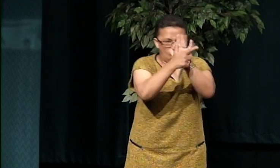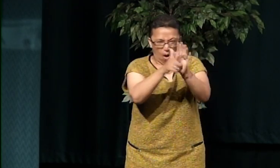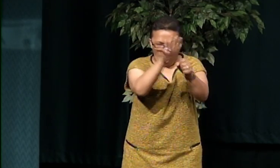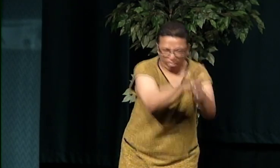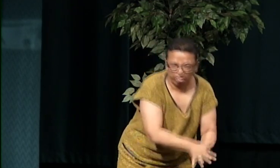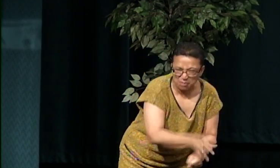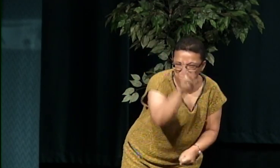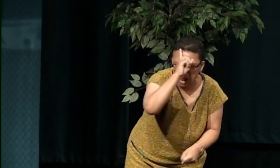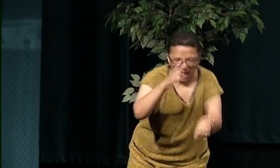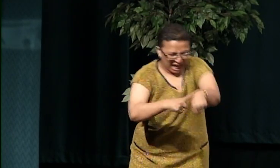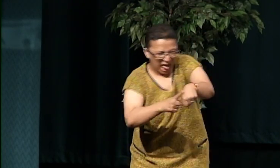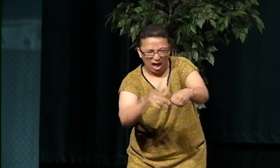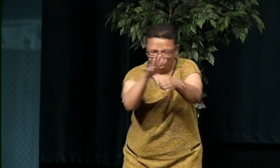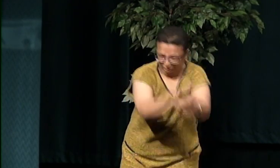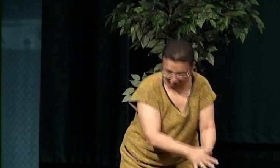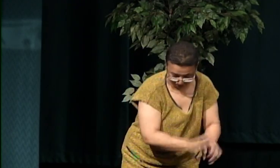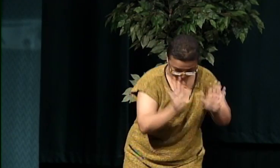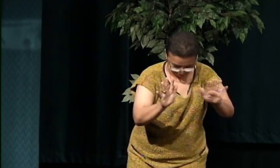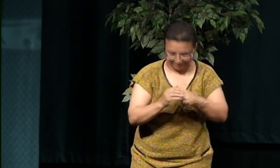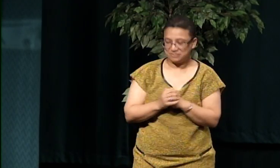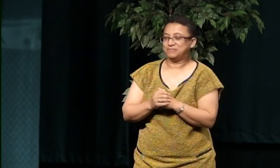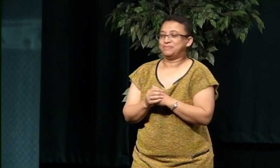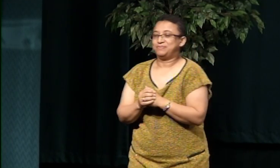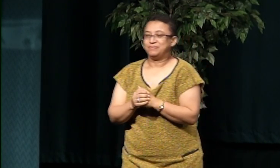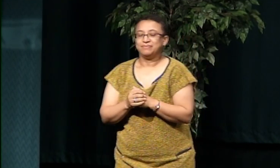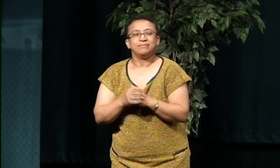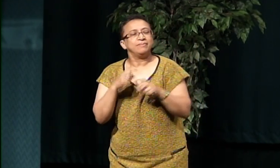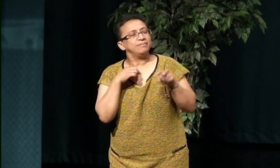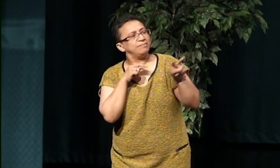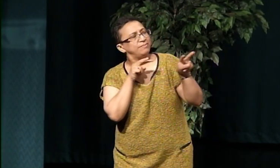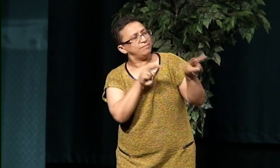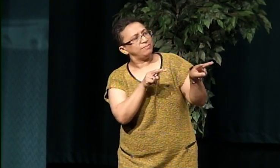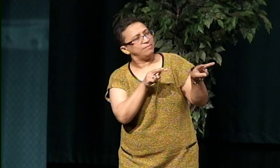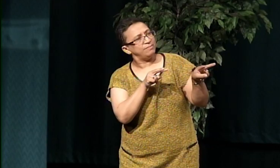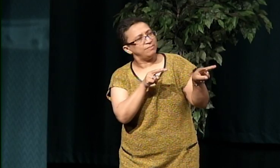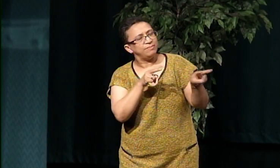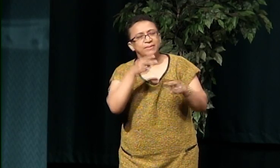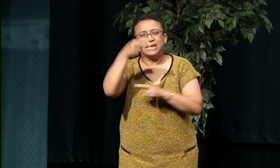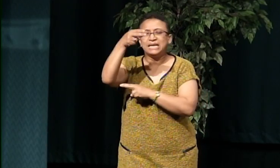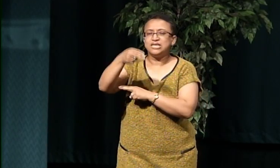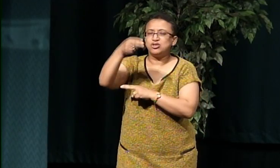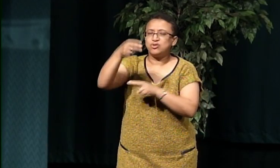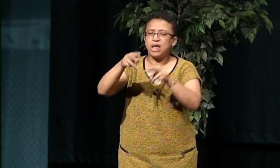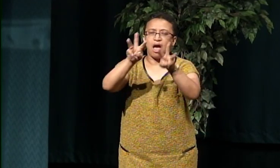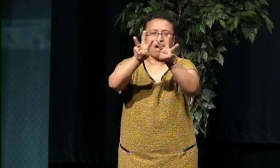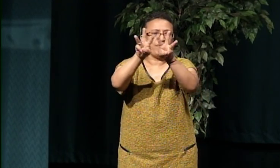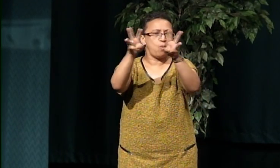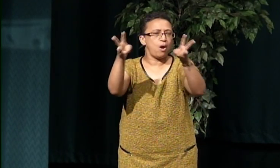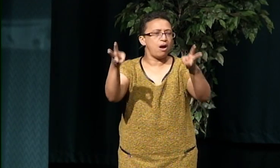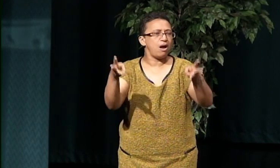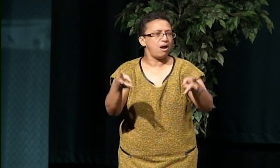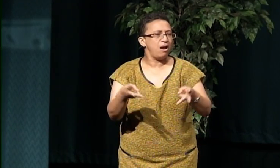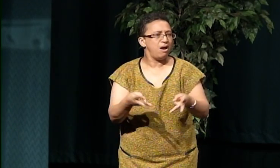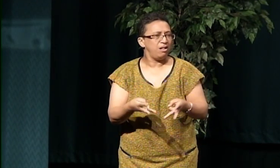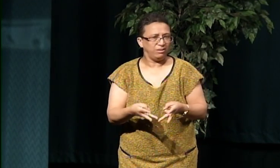were oppressed and laws absolutely supported that.